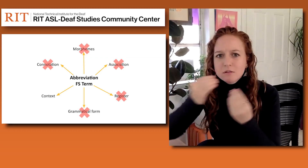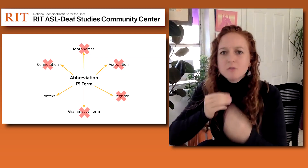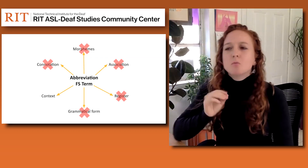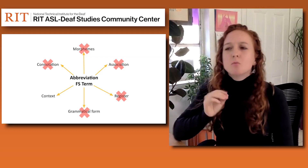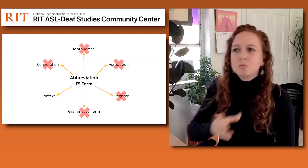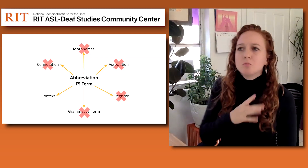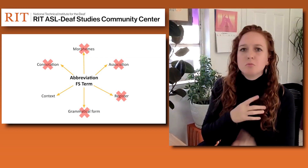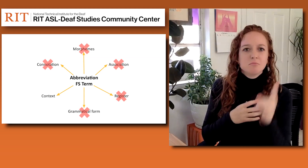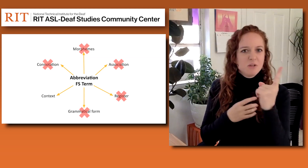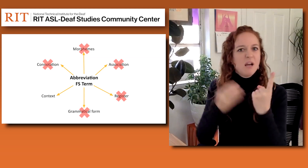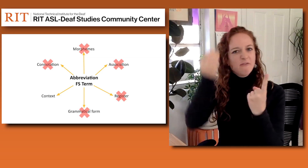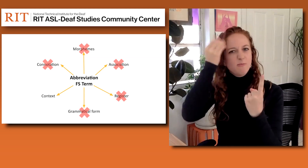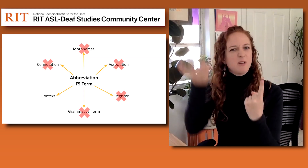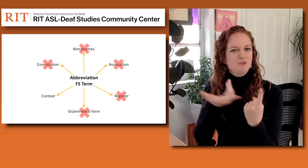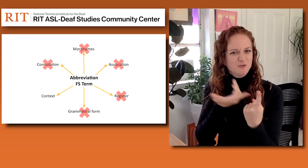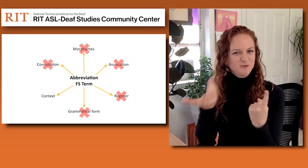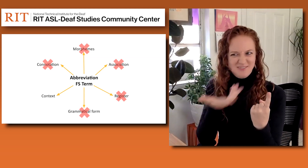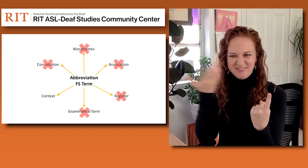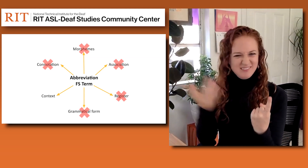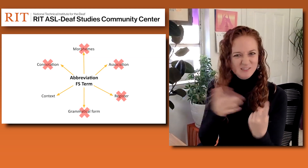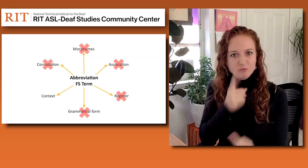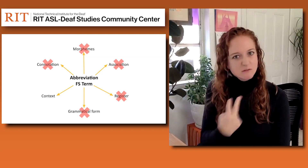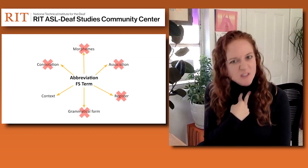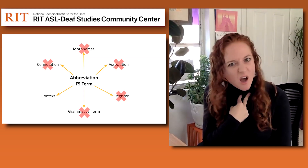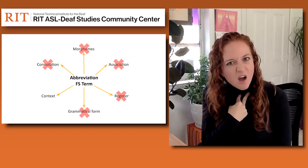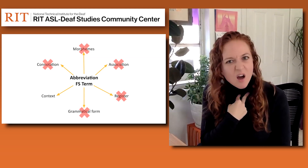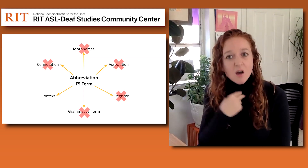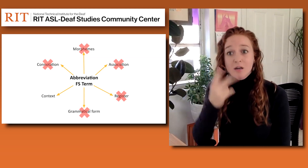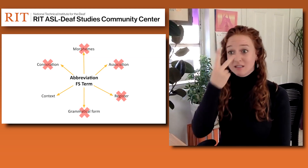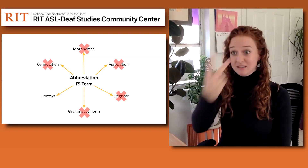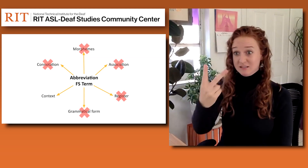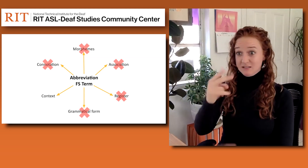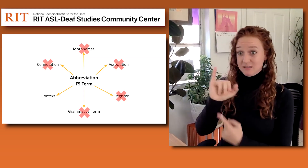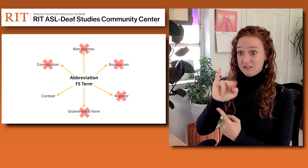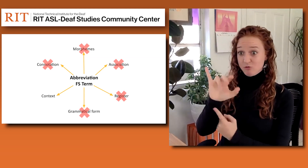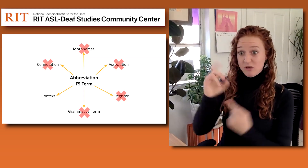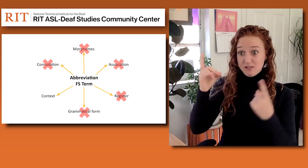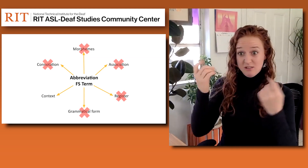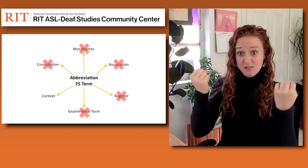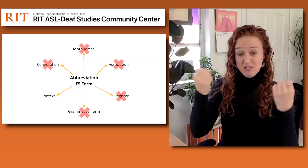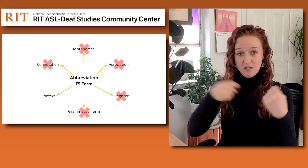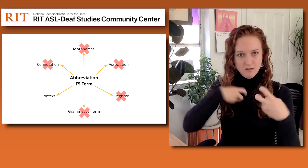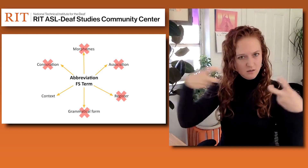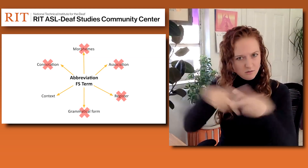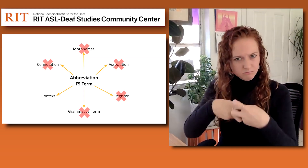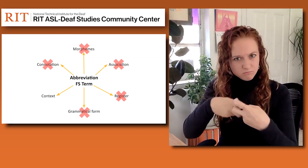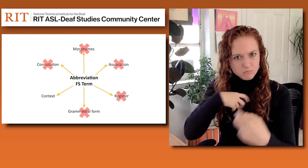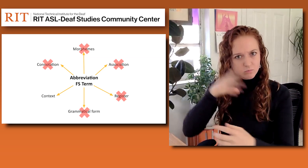talking about fishing for food. But we're really stuck if you see initialized sign. It really just...